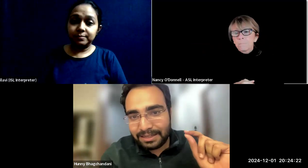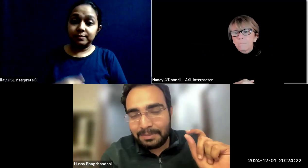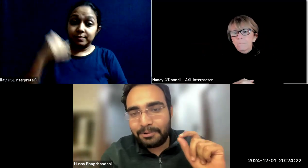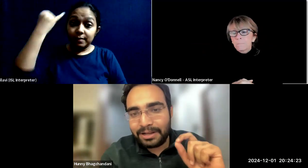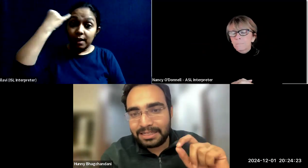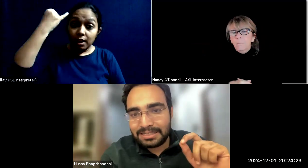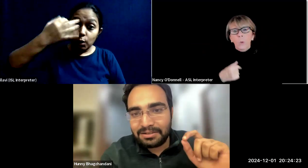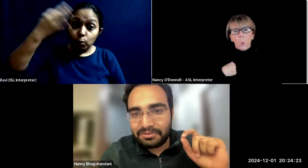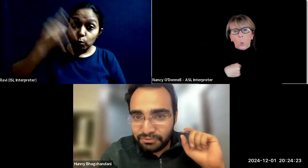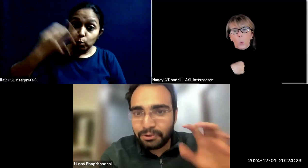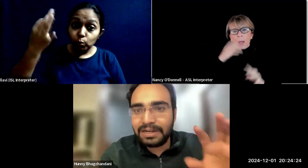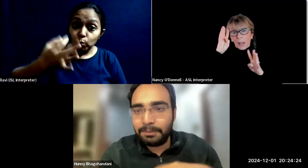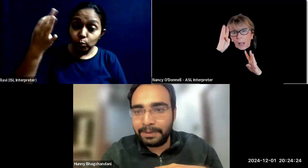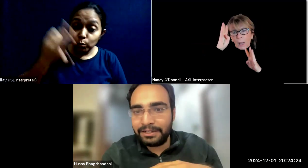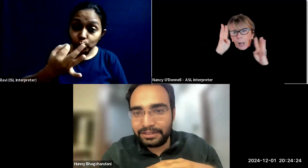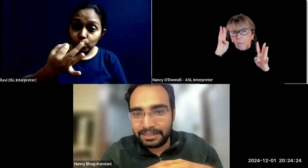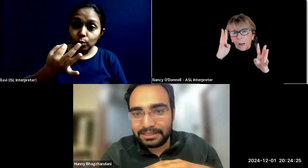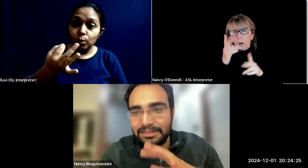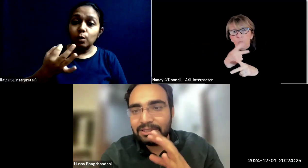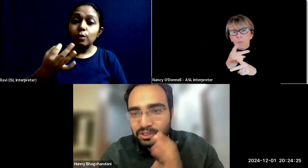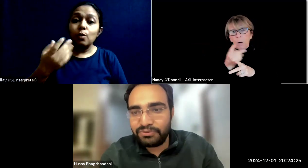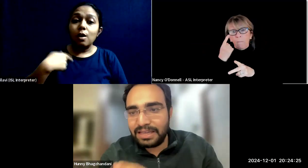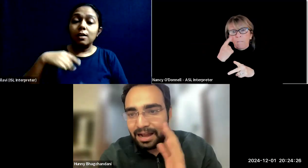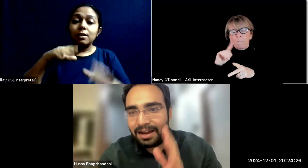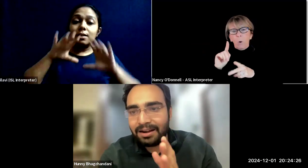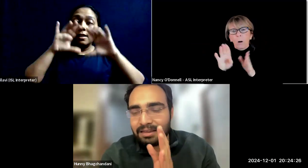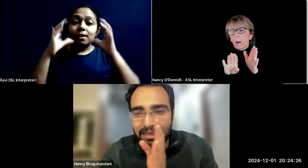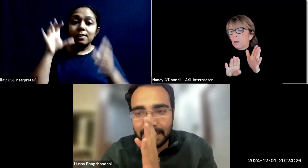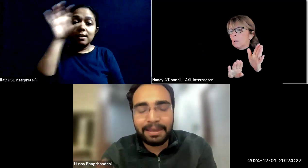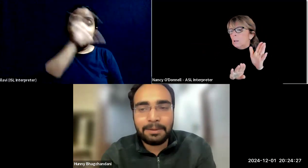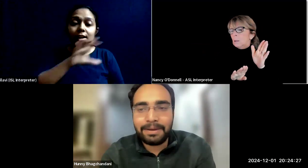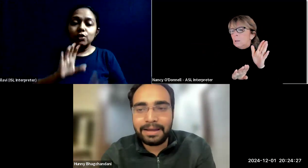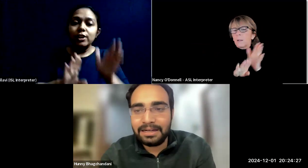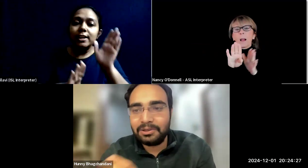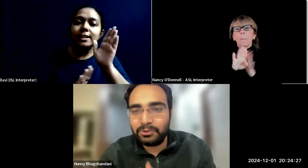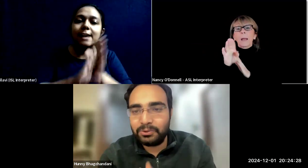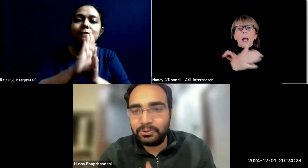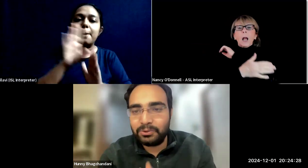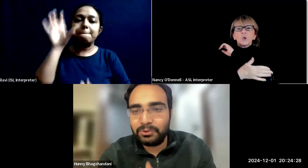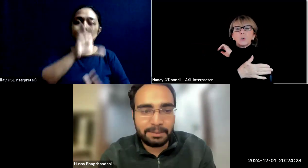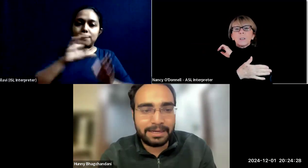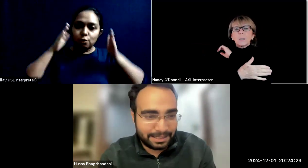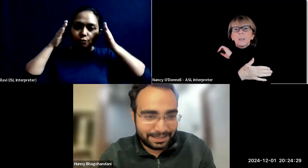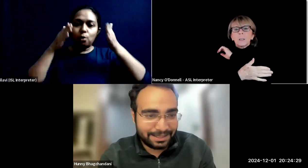products for developing countries. So we are keeping in mind to the affordability